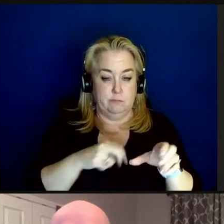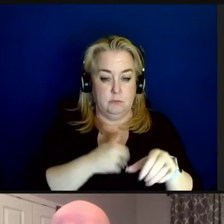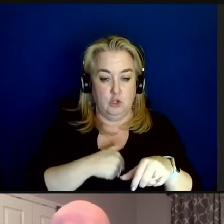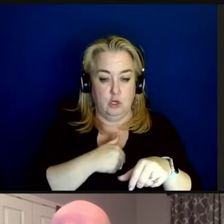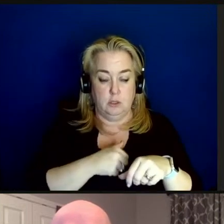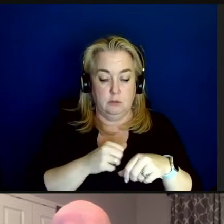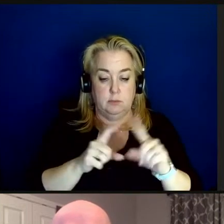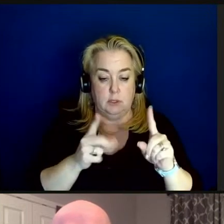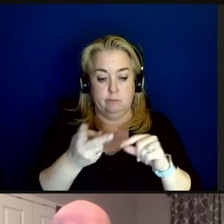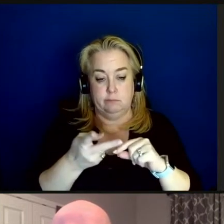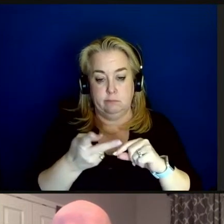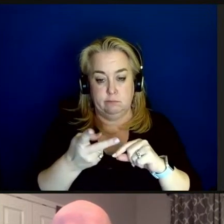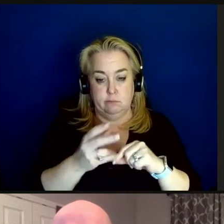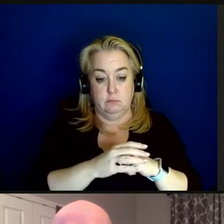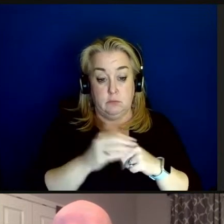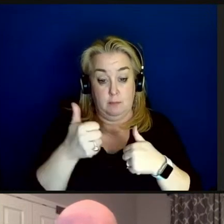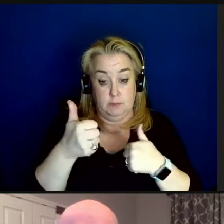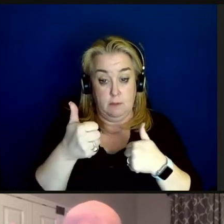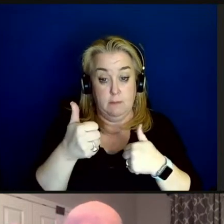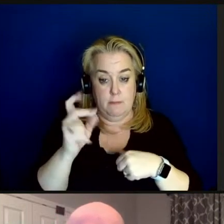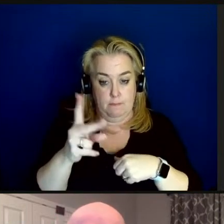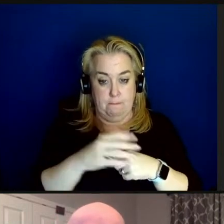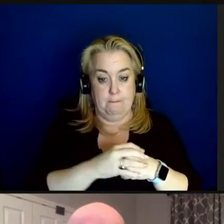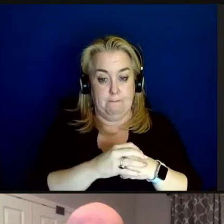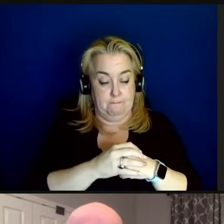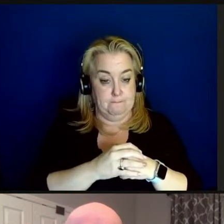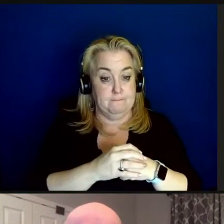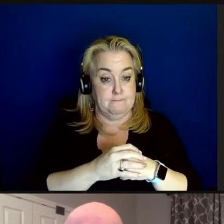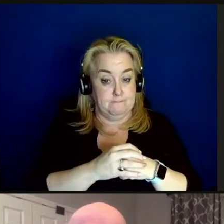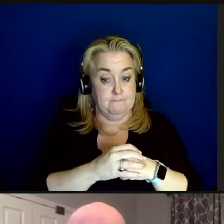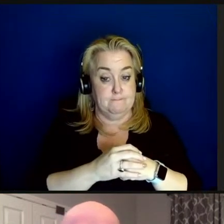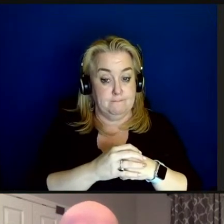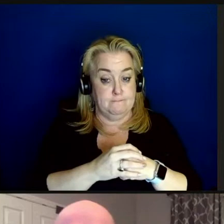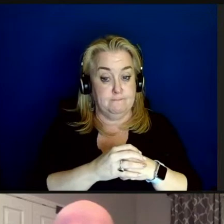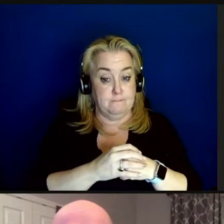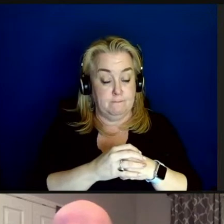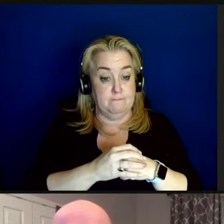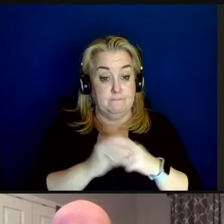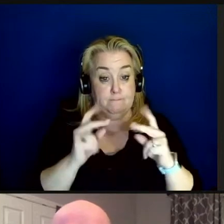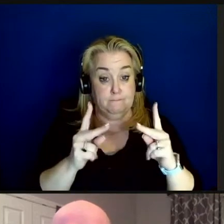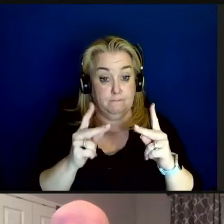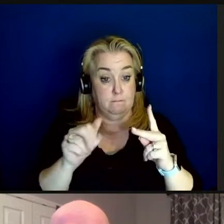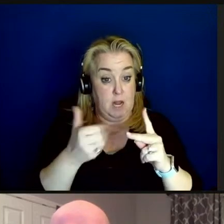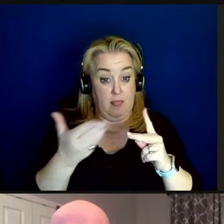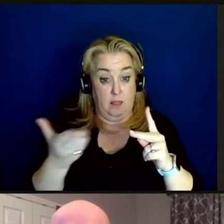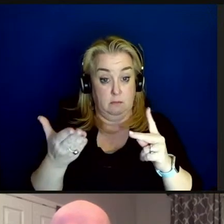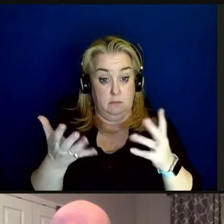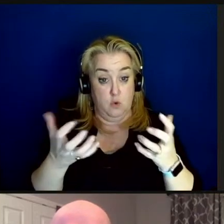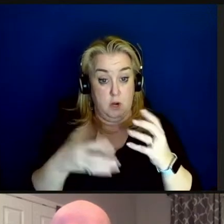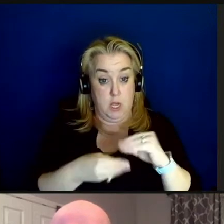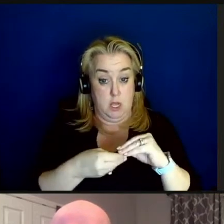ONLINE ARE YOU GOO AS BARNEY HAD TO LEAVE US